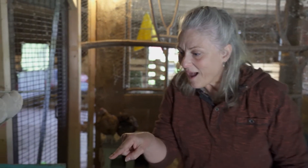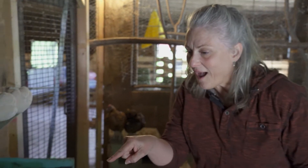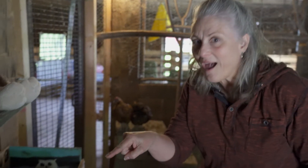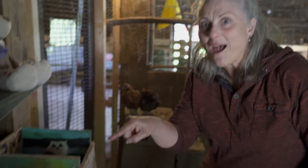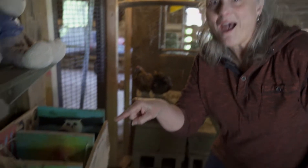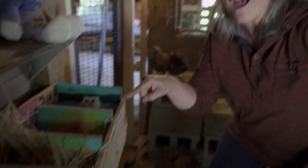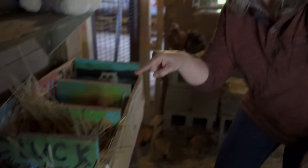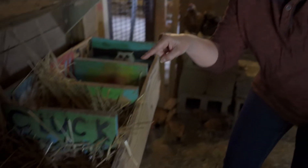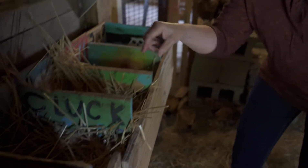Look what's over here.